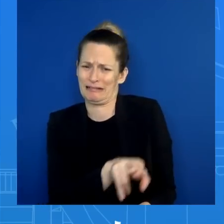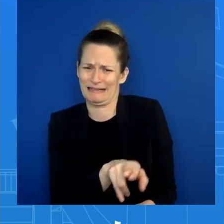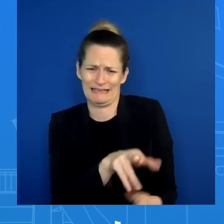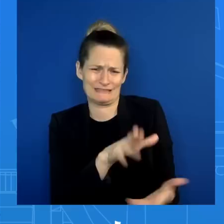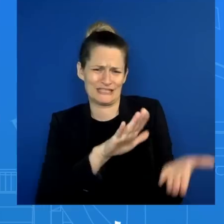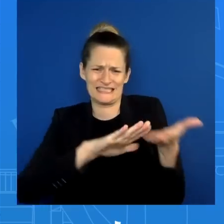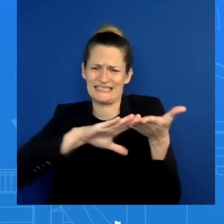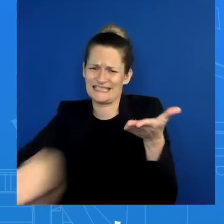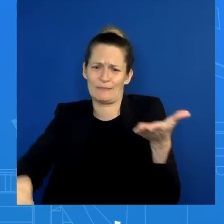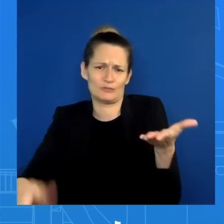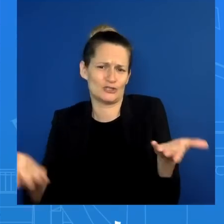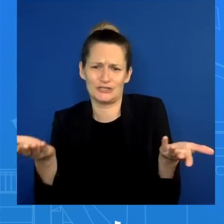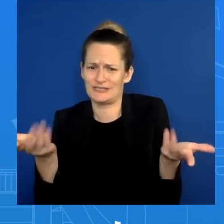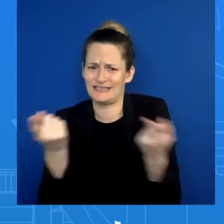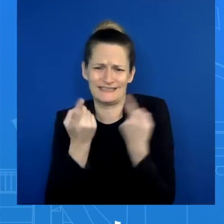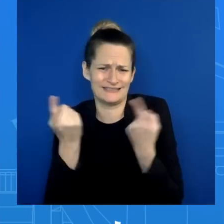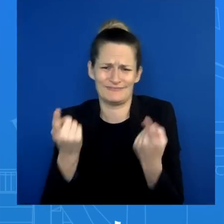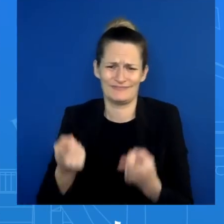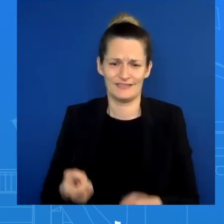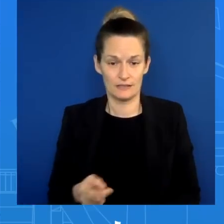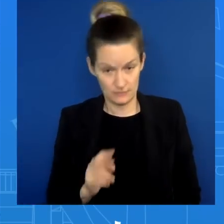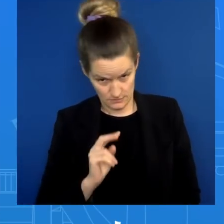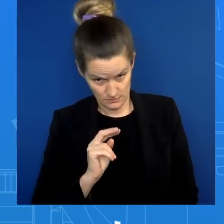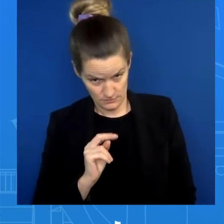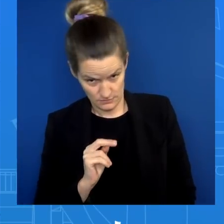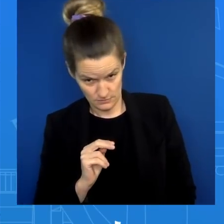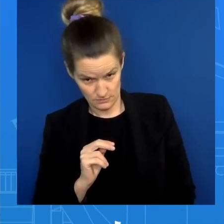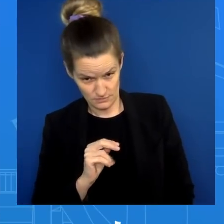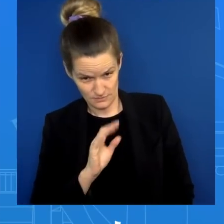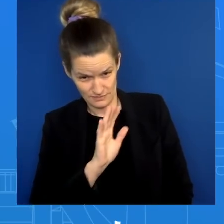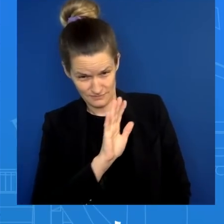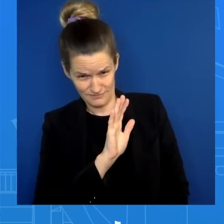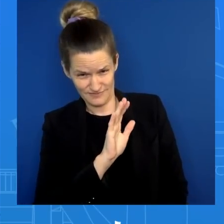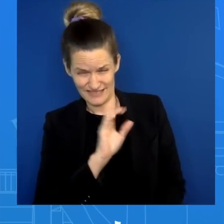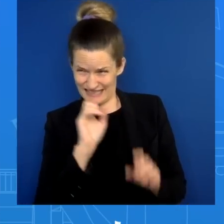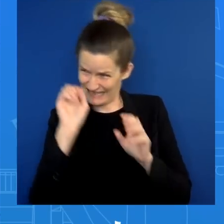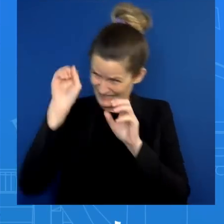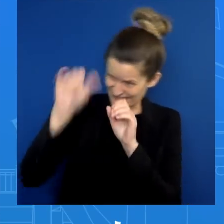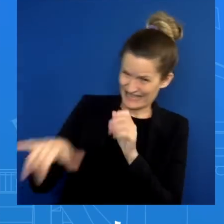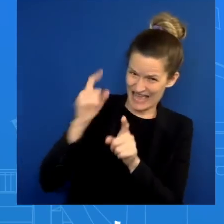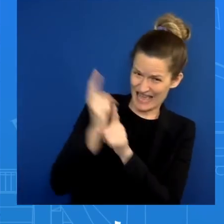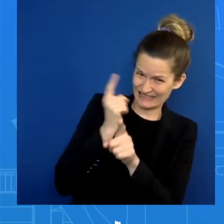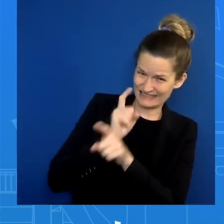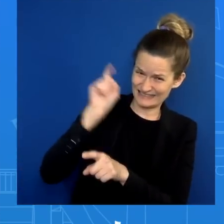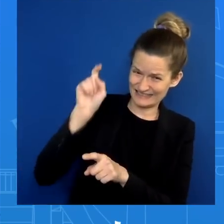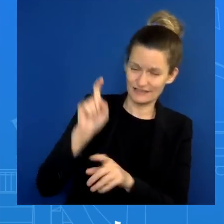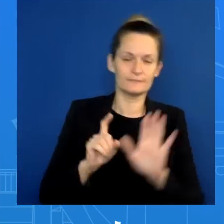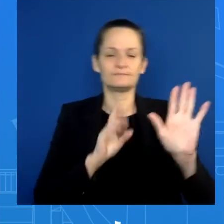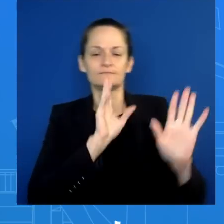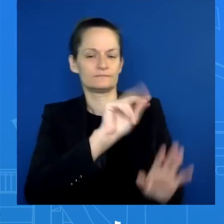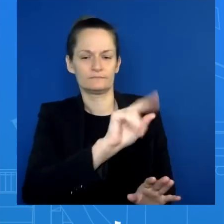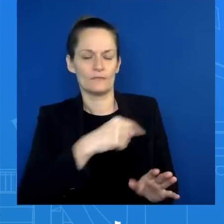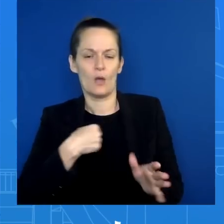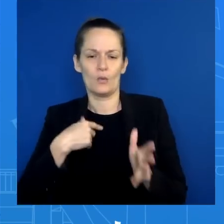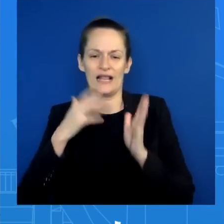Ms. Jean-Pierre: As you know, we've always said we leave the mechanics of the Senate or Congress with in this case,